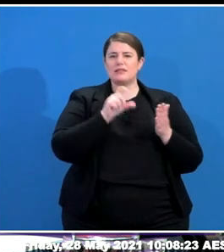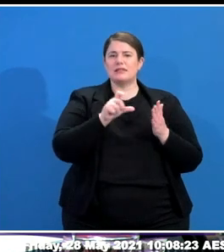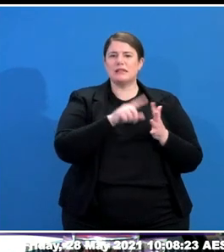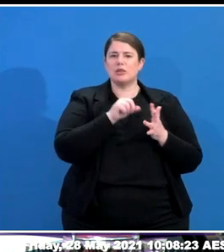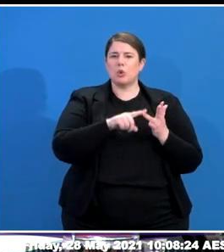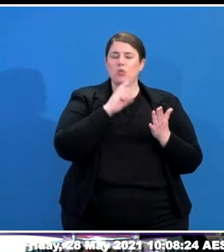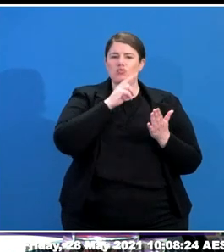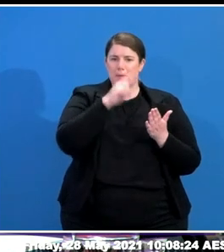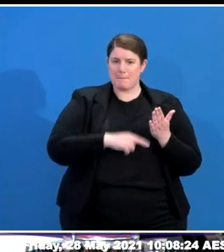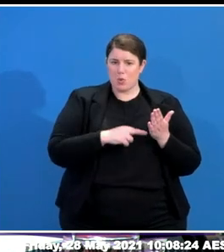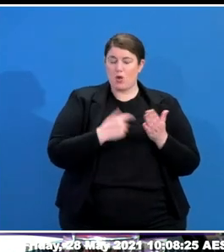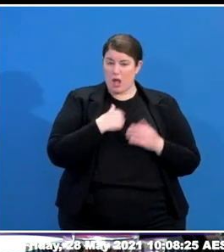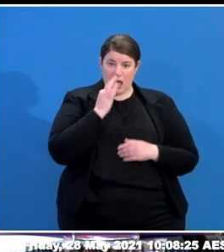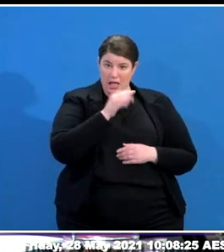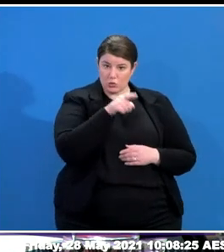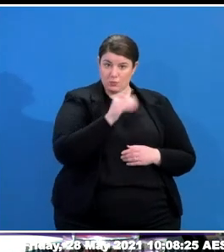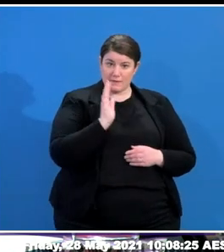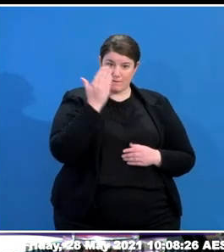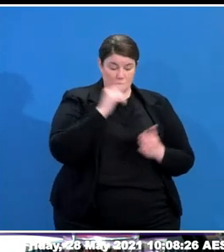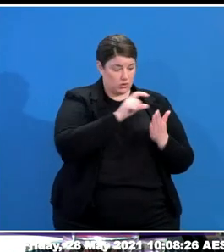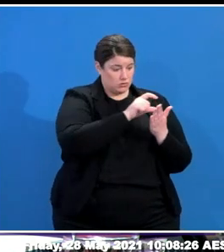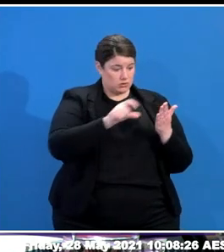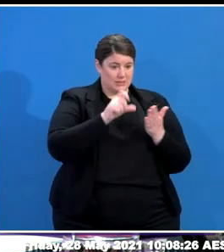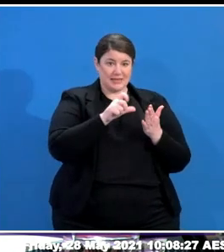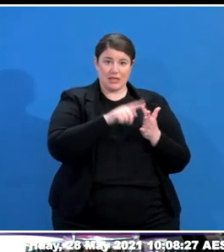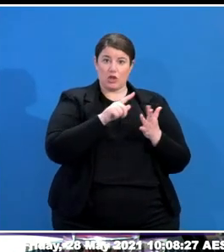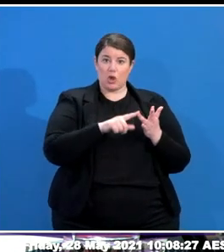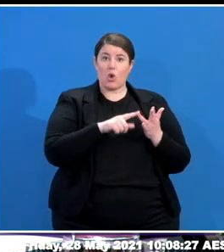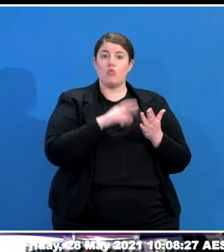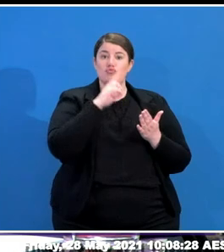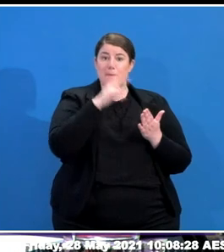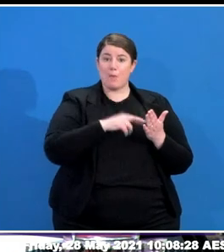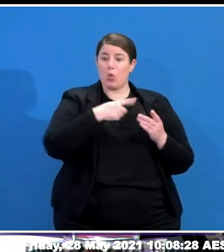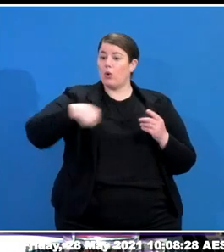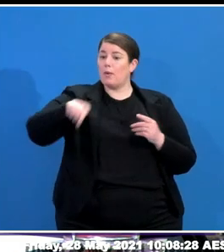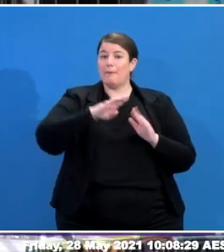as I've put to you earlier, that says that the CEO Report was noted and taken as read -- Yes.